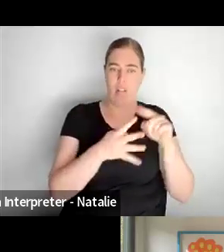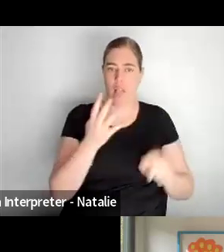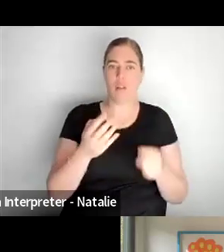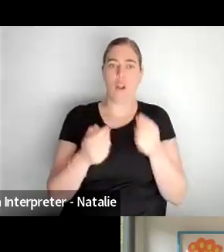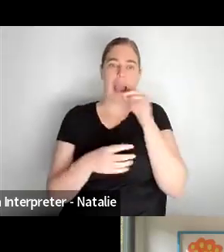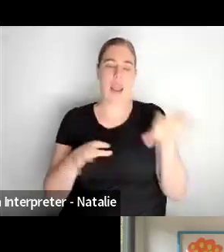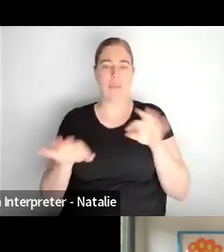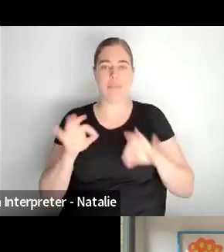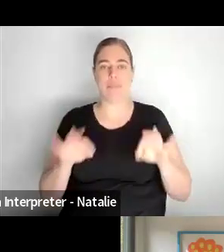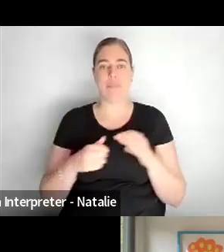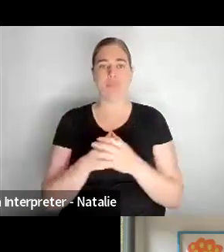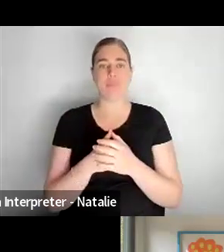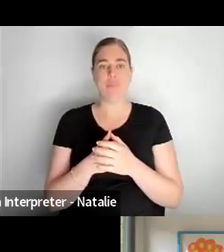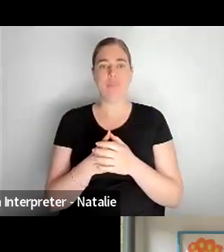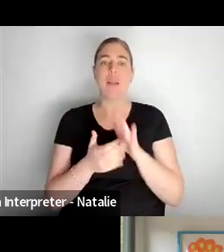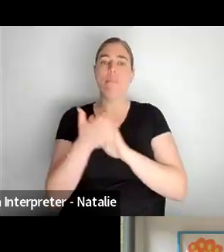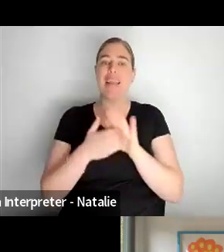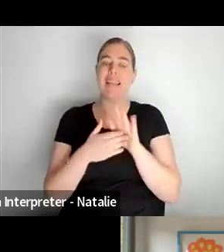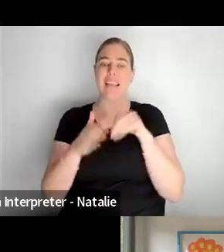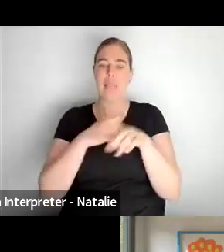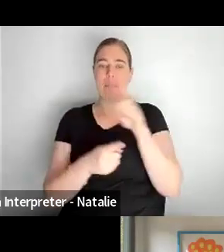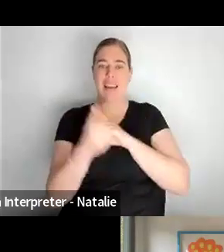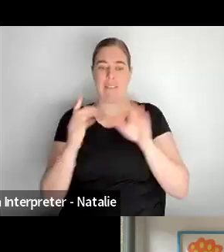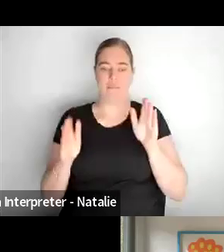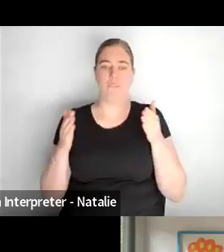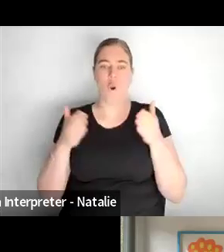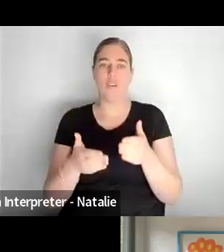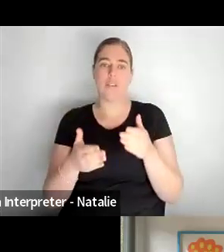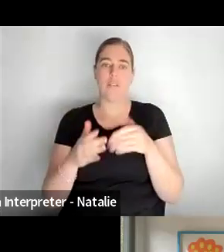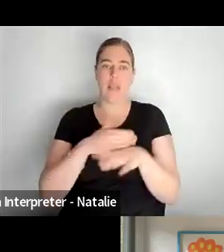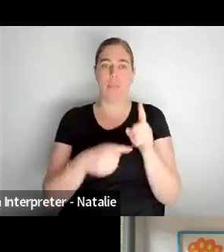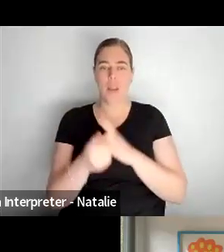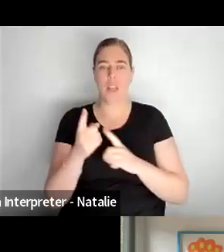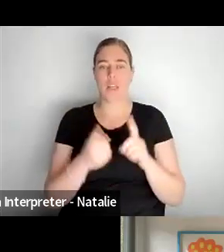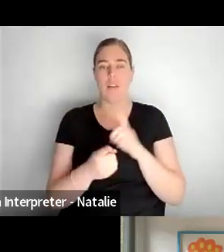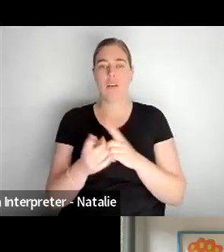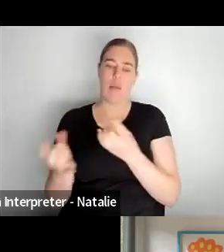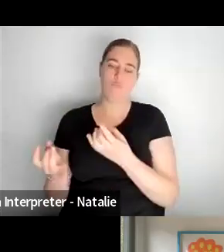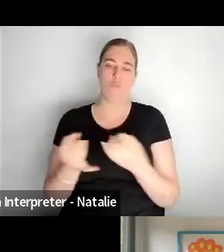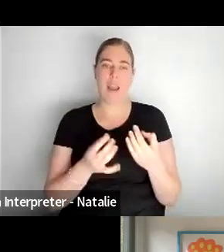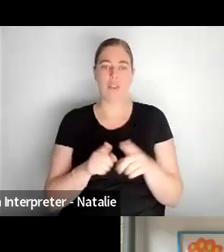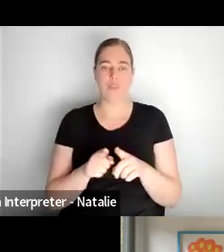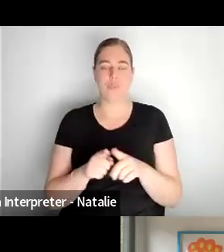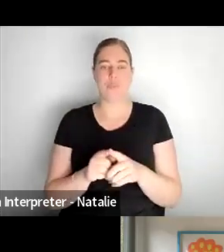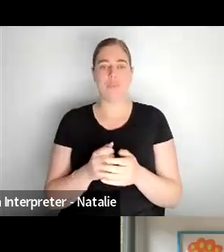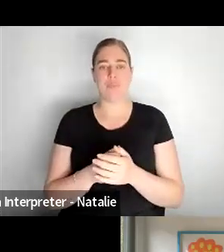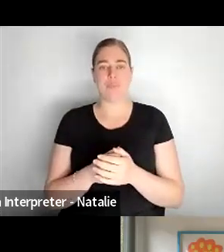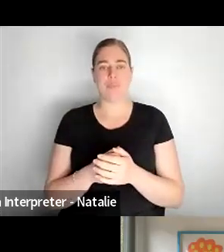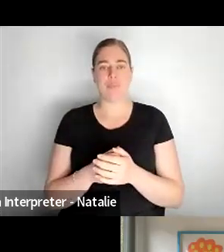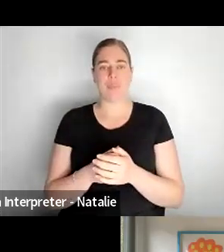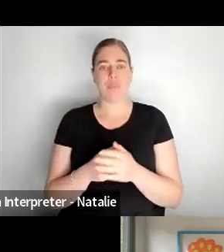really find that that focuses and get people ready for the meeting as well, to go, "What can I get